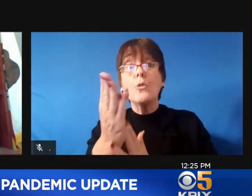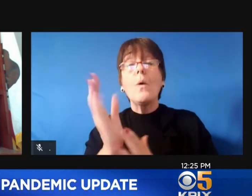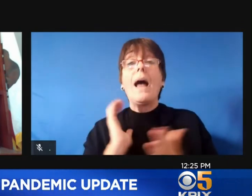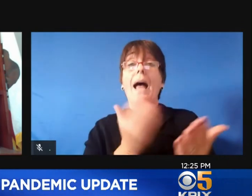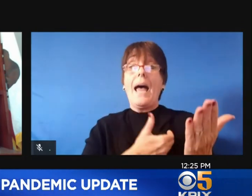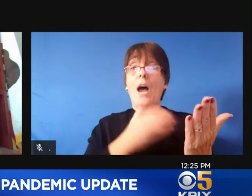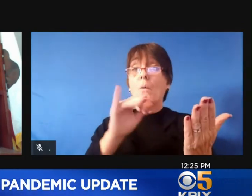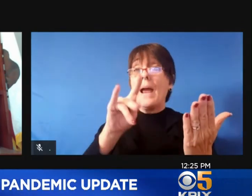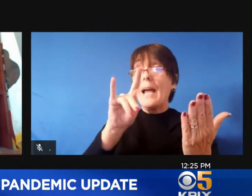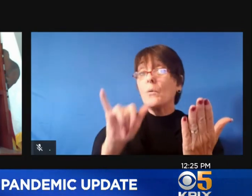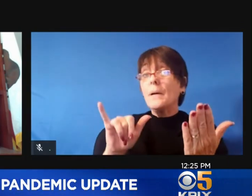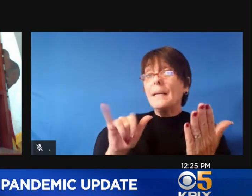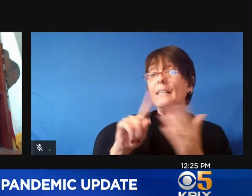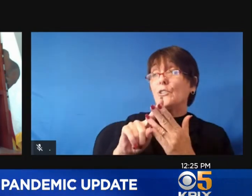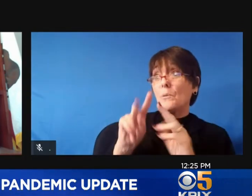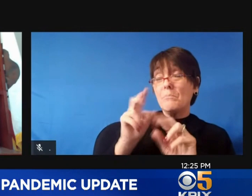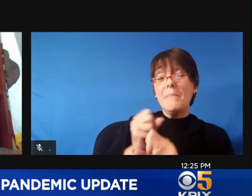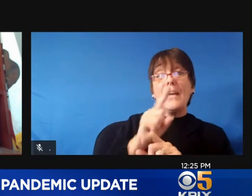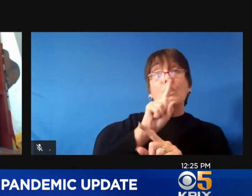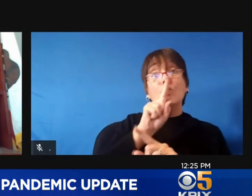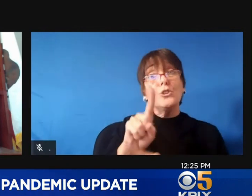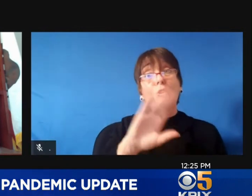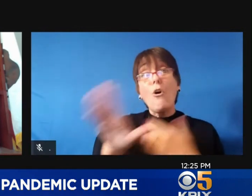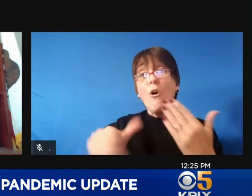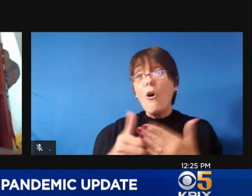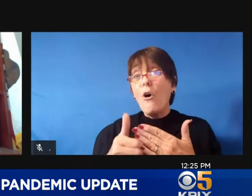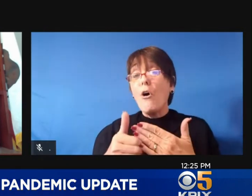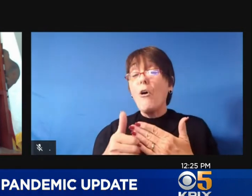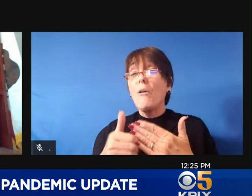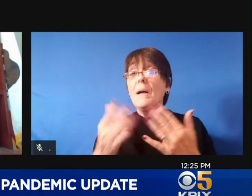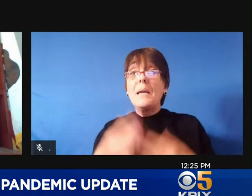THERE IS A CONDITIONING ISSUE AND UNDERSTANDING HOW WE